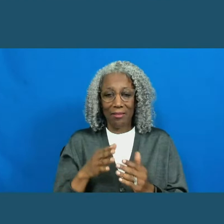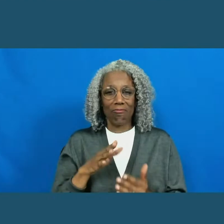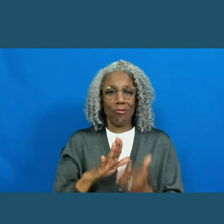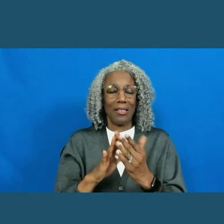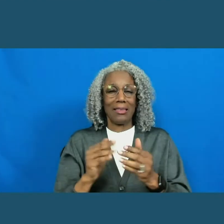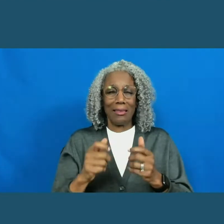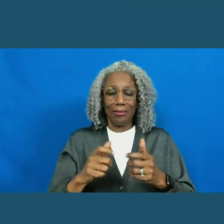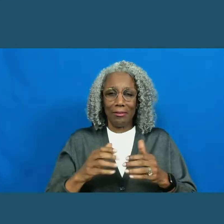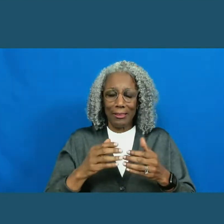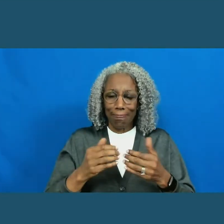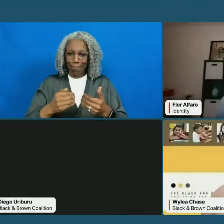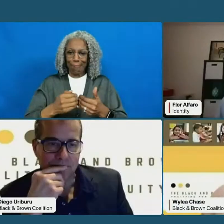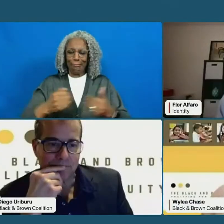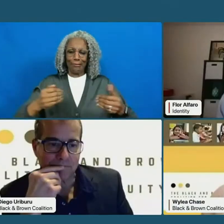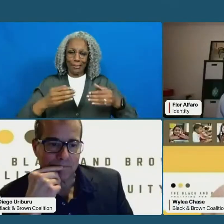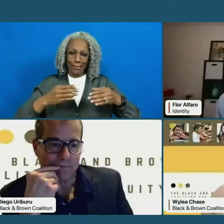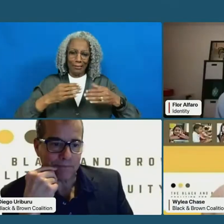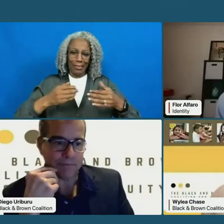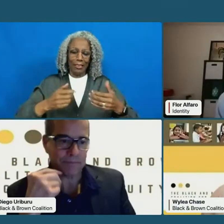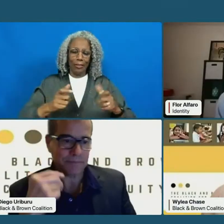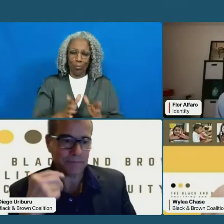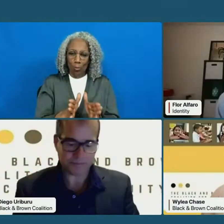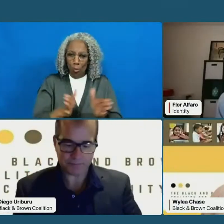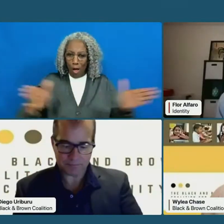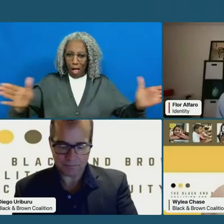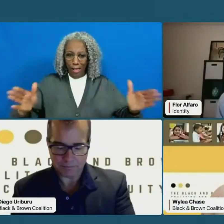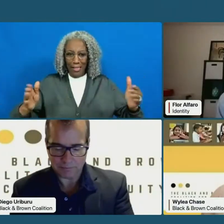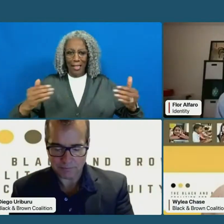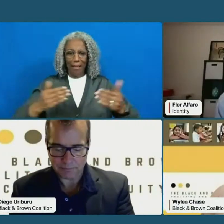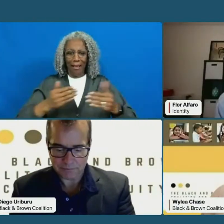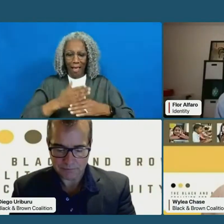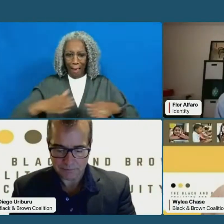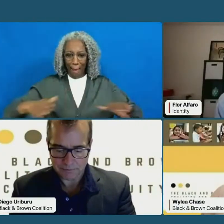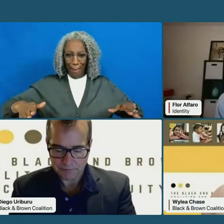and how does MP M.C.P.S. plan to